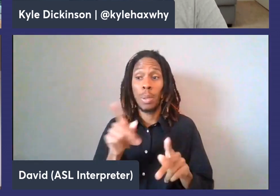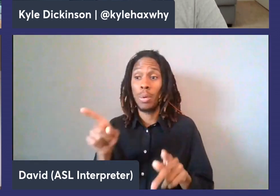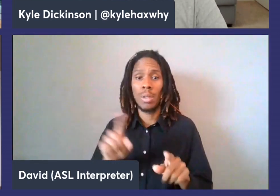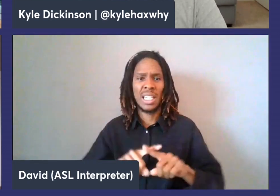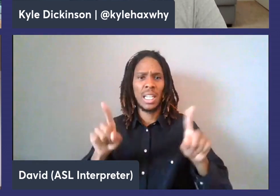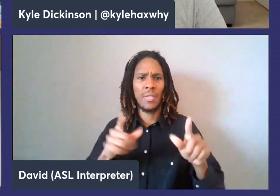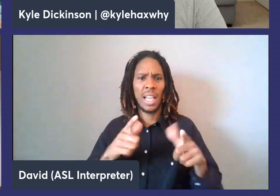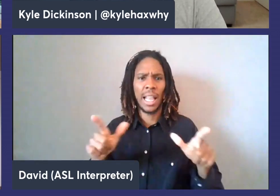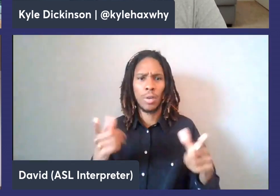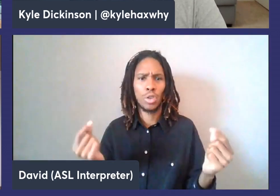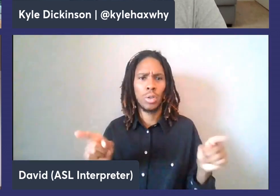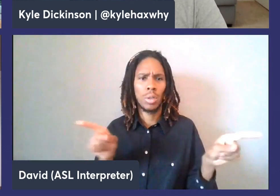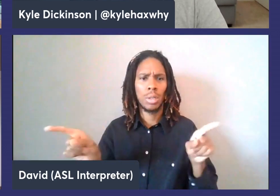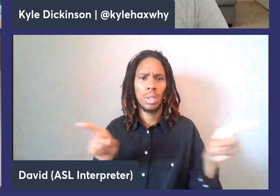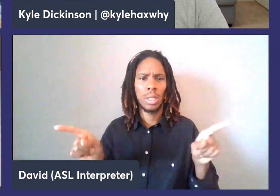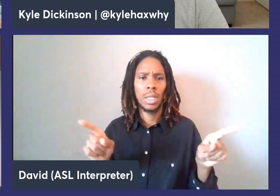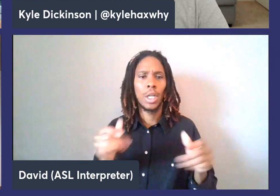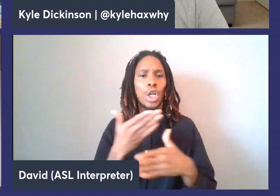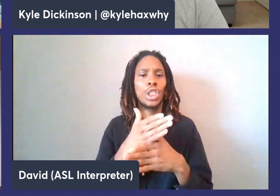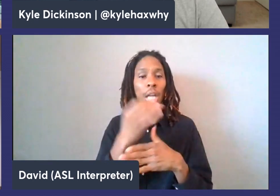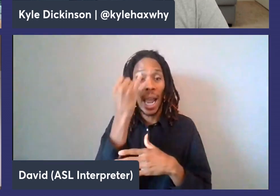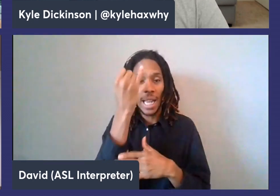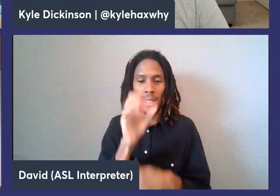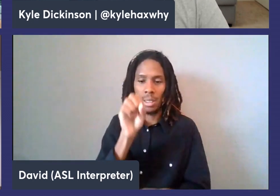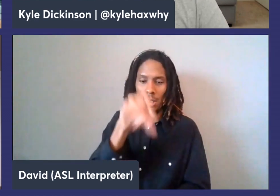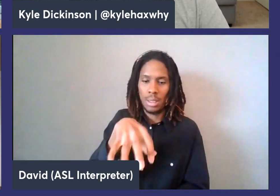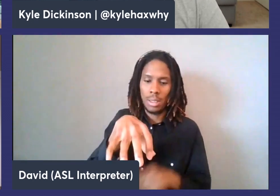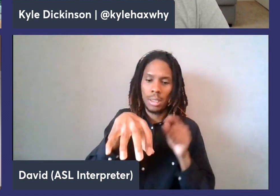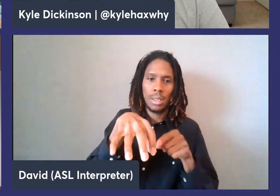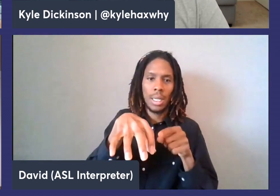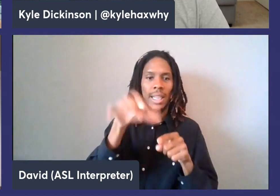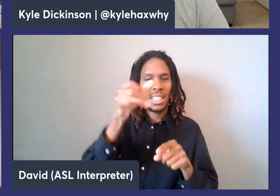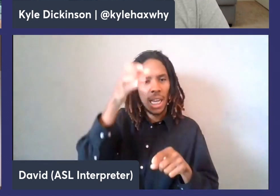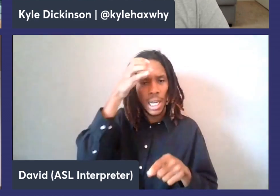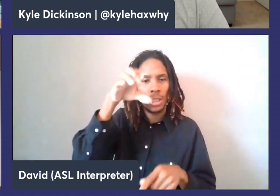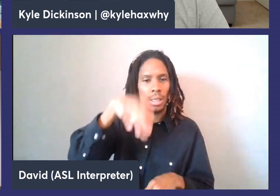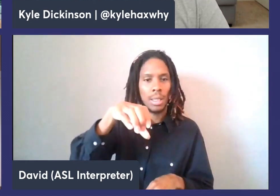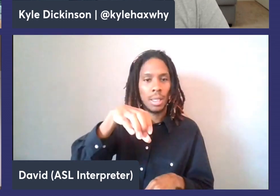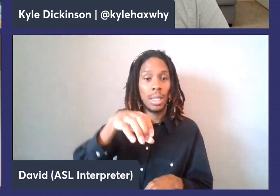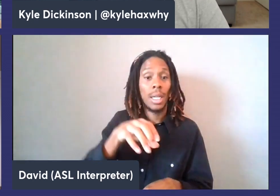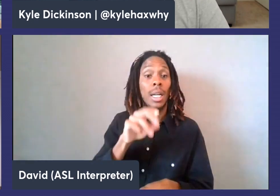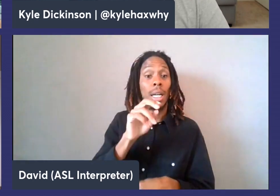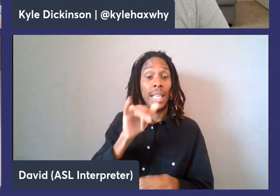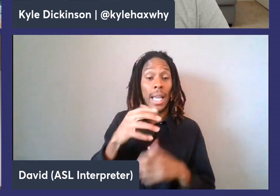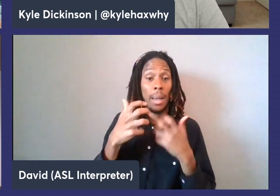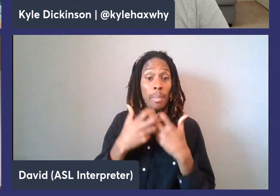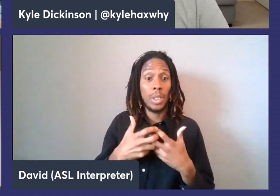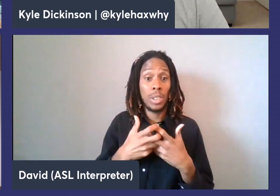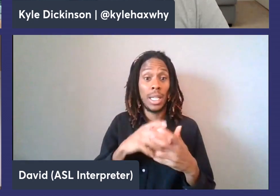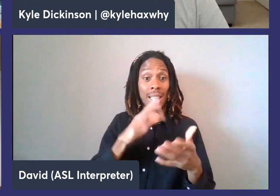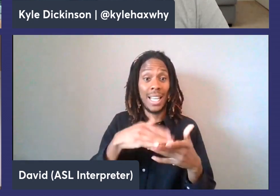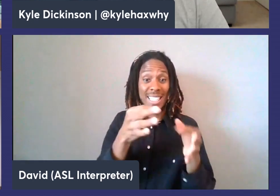what they're trying to do is share an idea, share a concept, neural machine translation takes the whole stream of sentences,